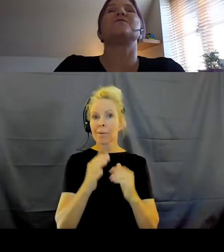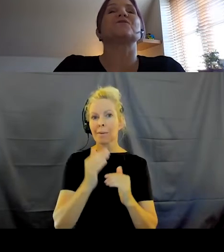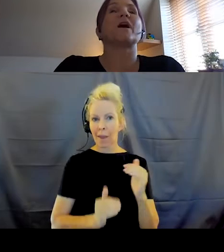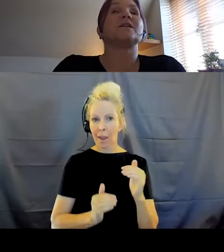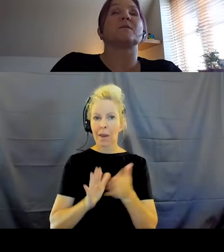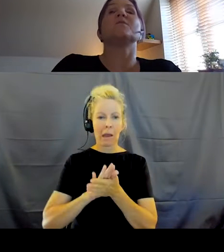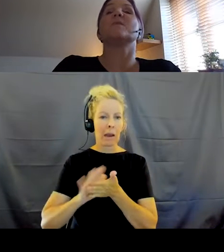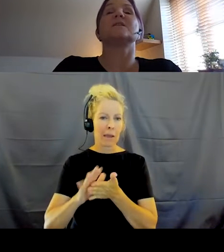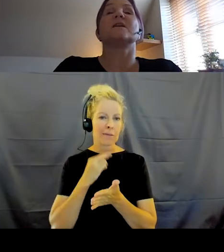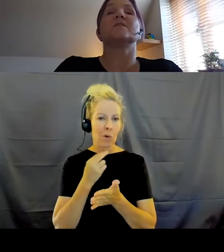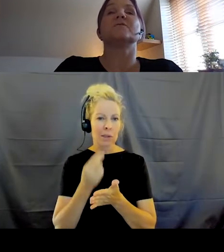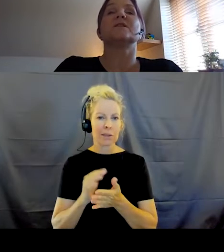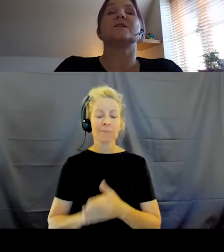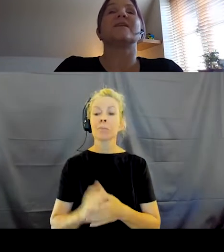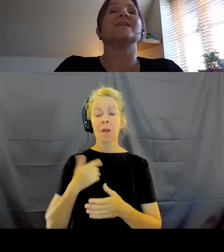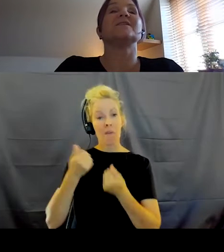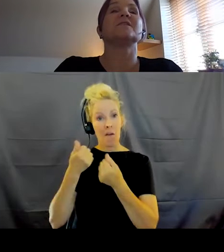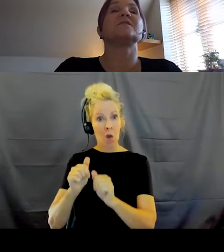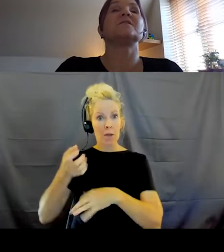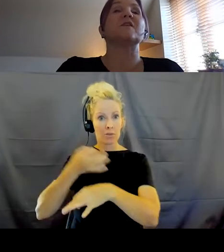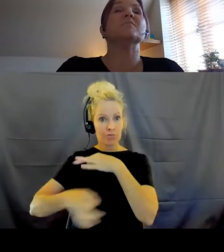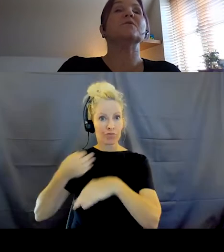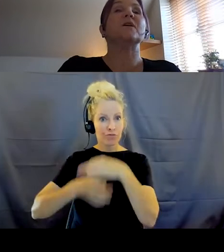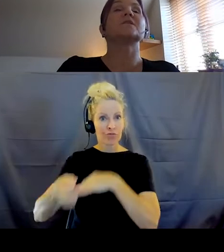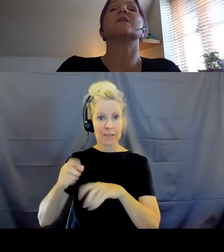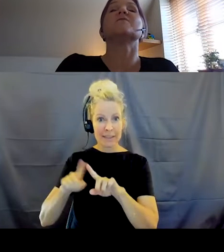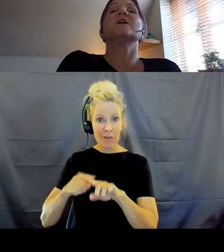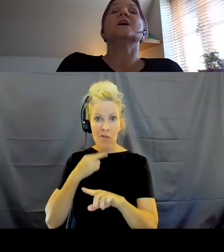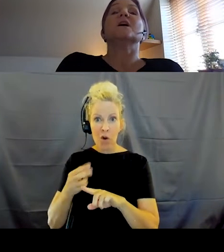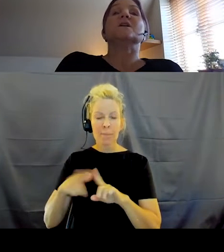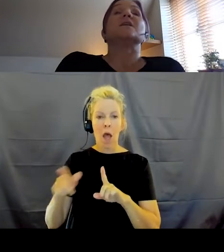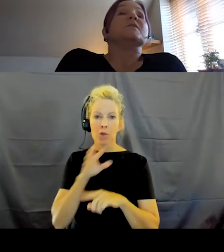I've tried some of the better sounding voices and they just don't move fast enough to let me